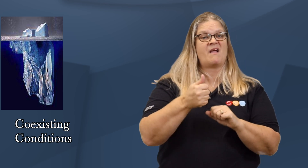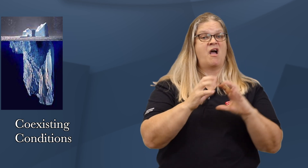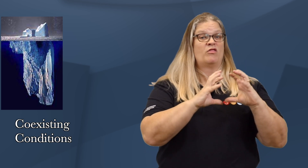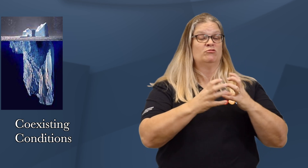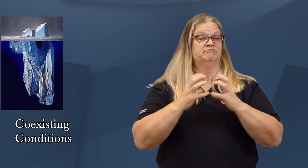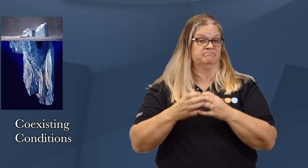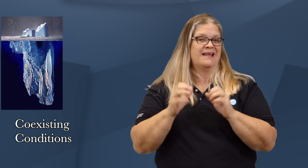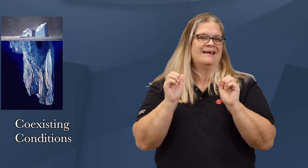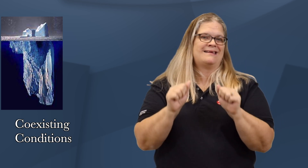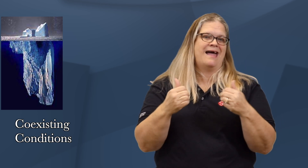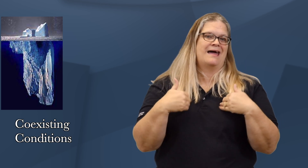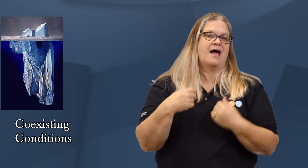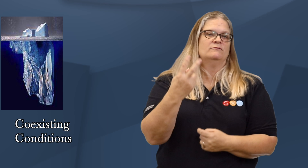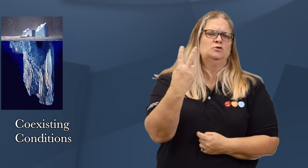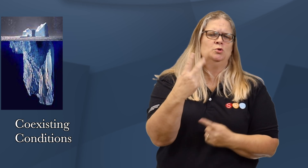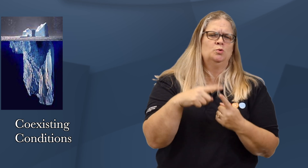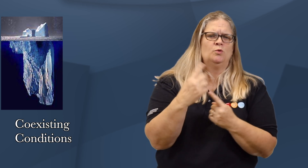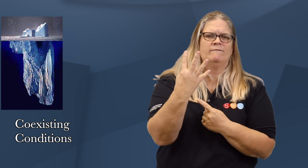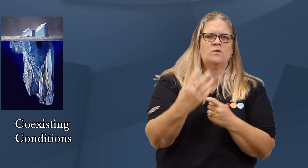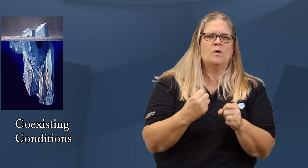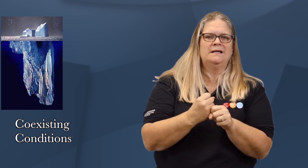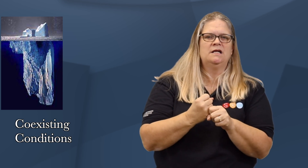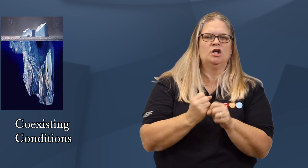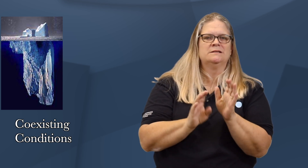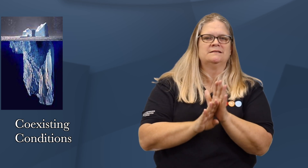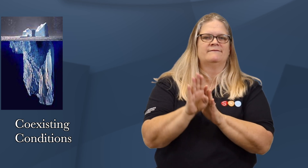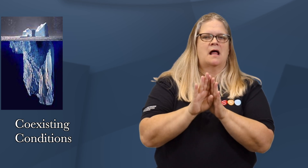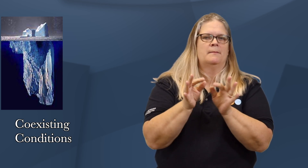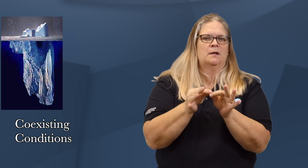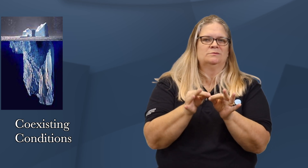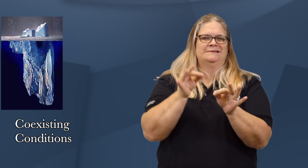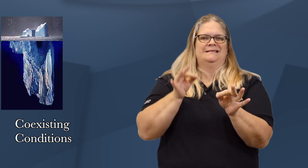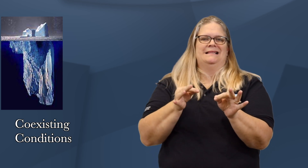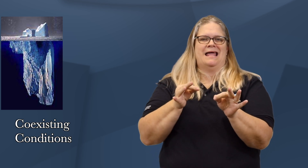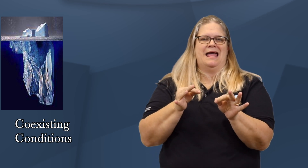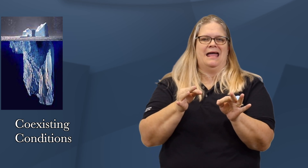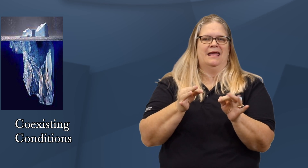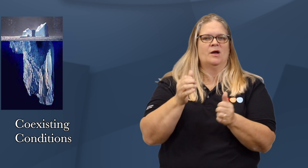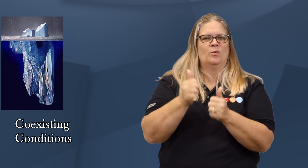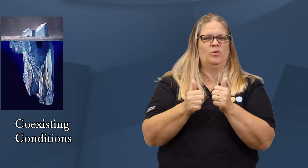Also, within this, we may see anywhere from a two to four-year delay in development,